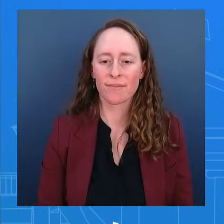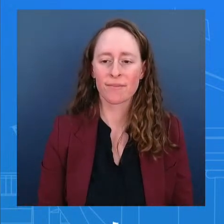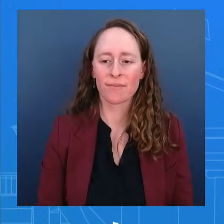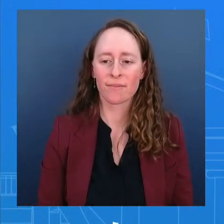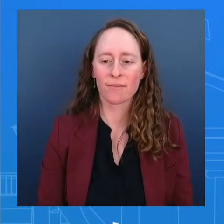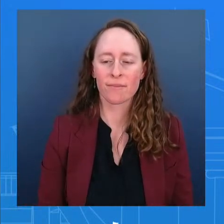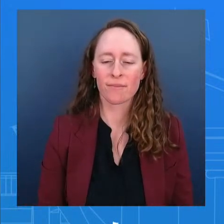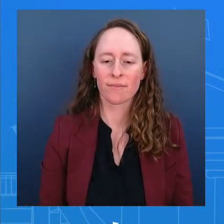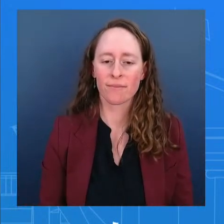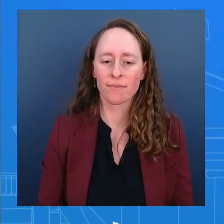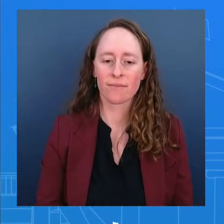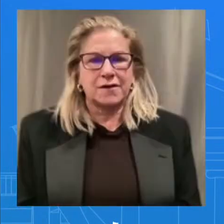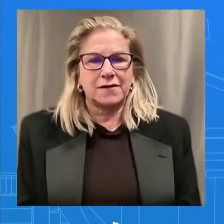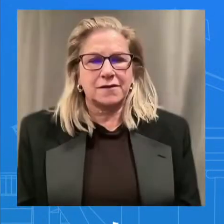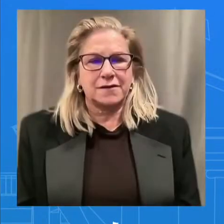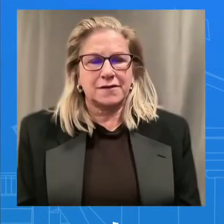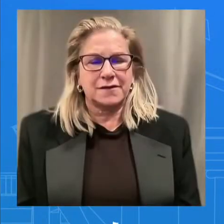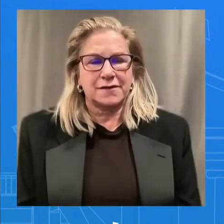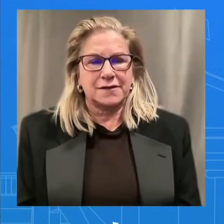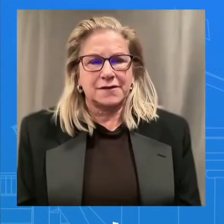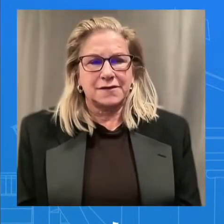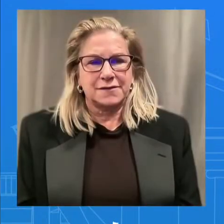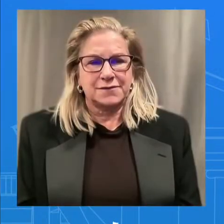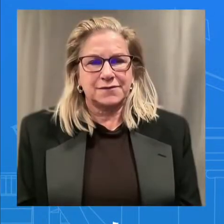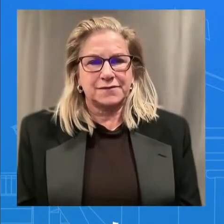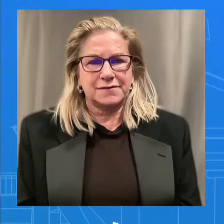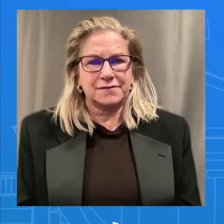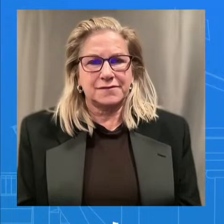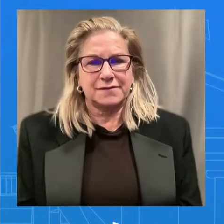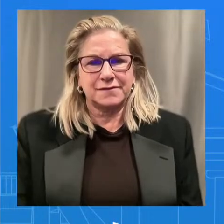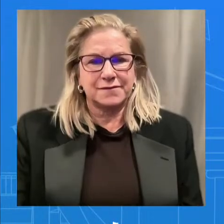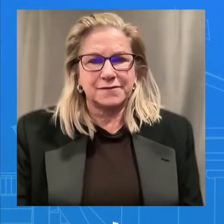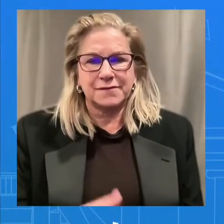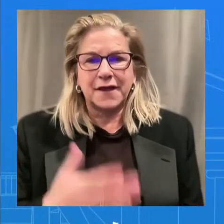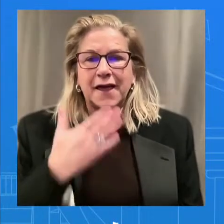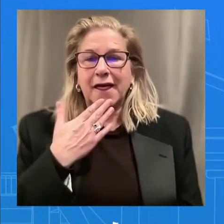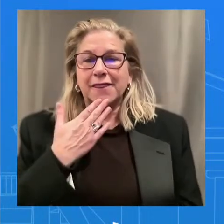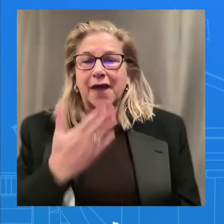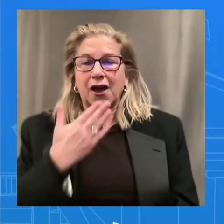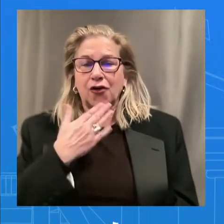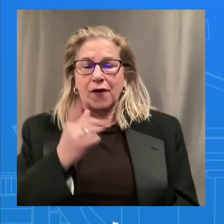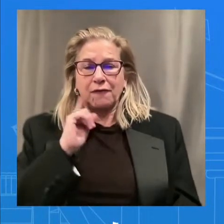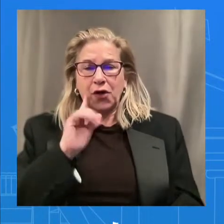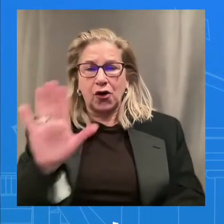Thank you, Jake. Thank you for your service, and it’s been a -- it’s truly been an honor to serve in this administration with you.